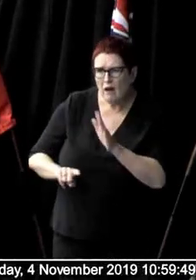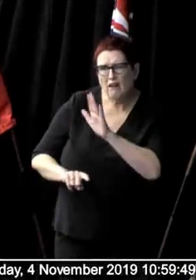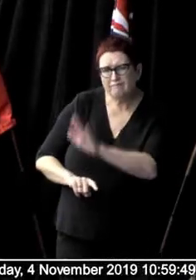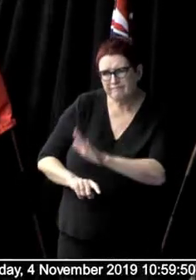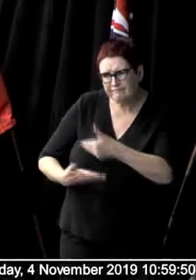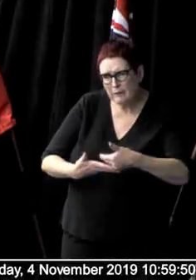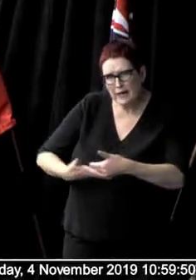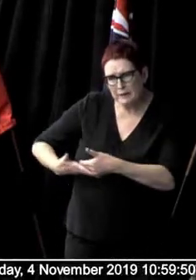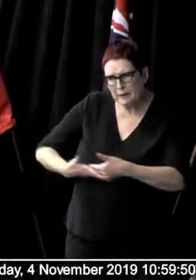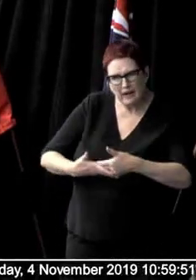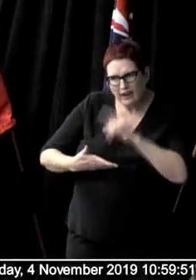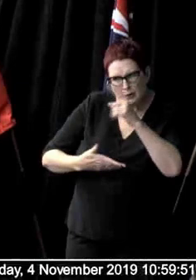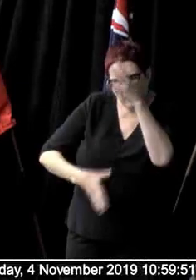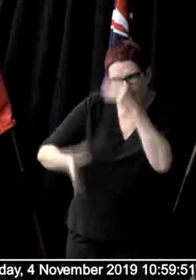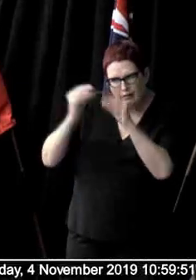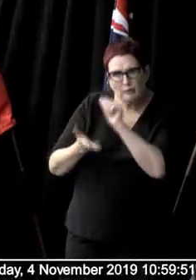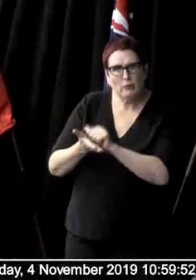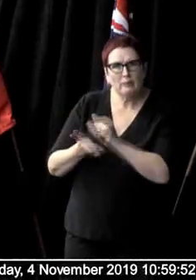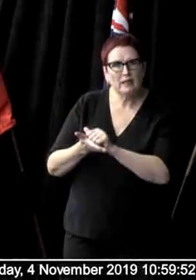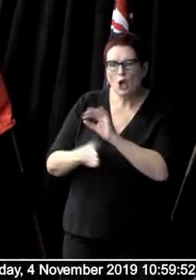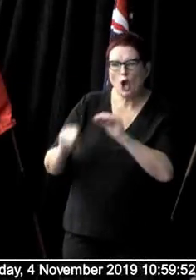life skills they are being kept safe.